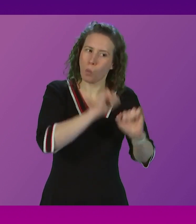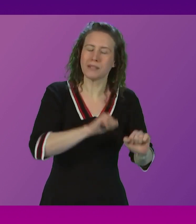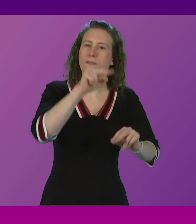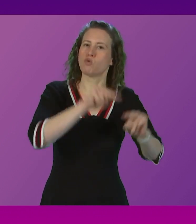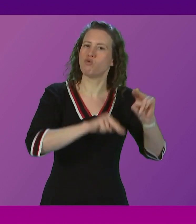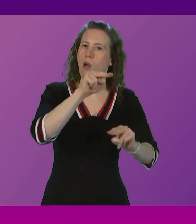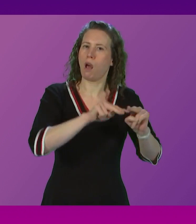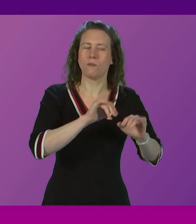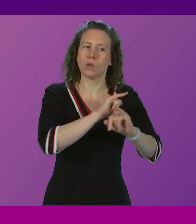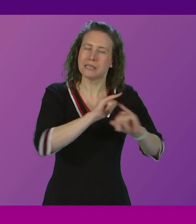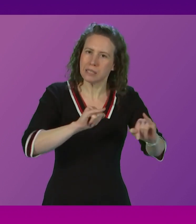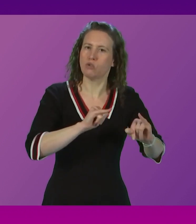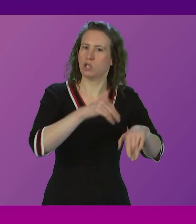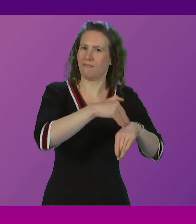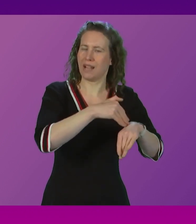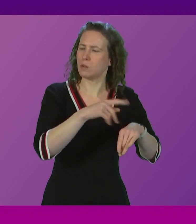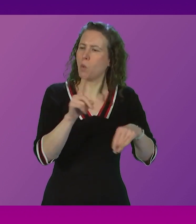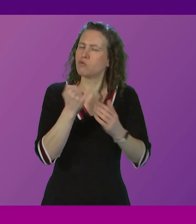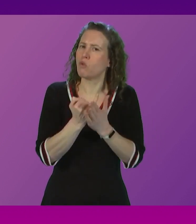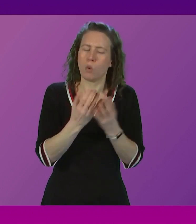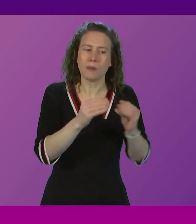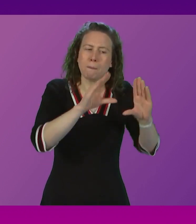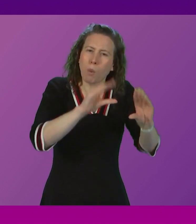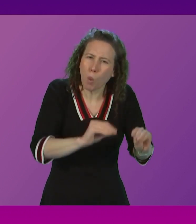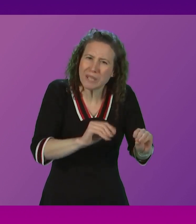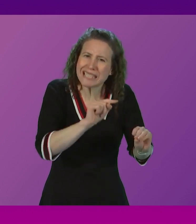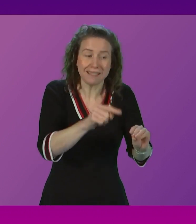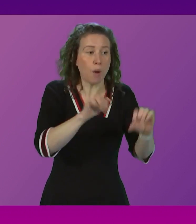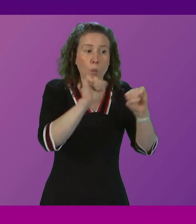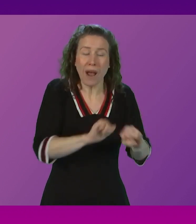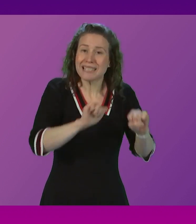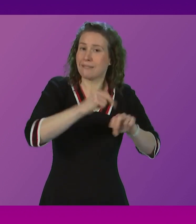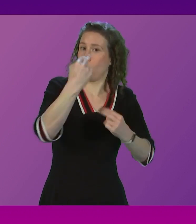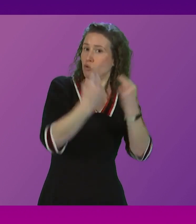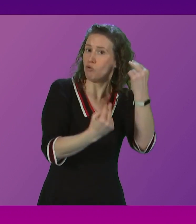the problem with just pausing that opportunity for people who are on trial for such serious offences?